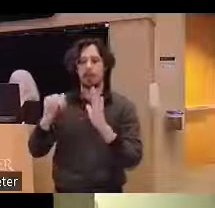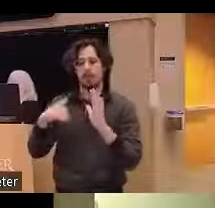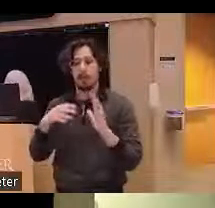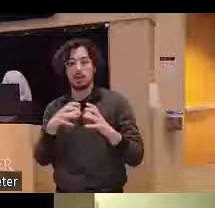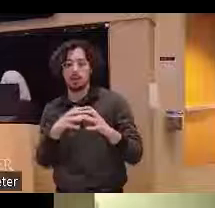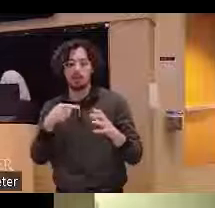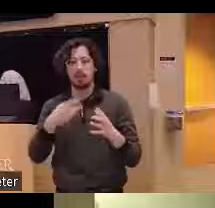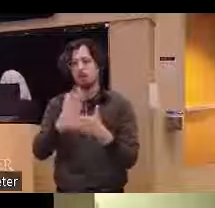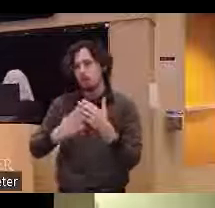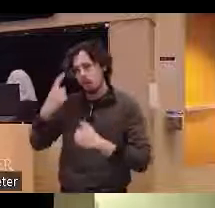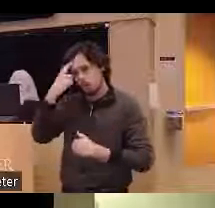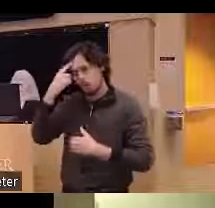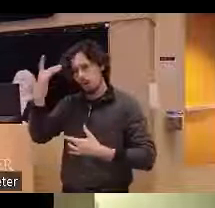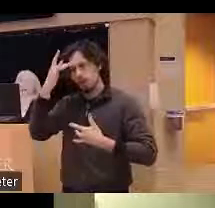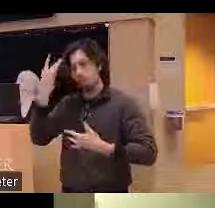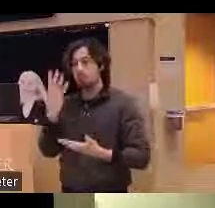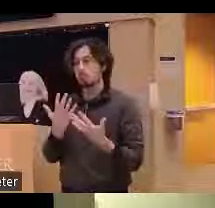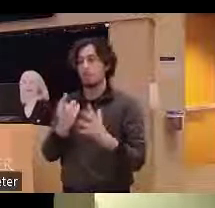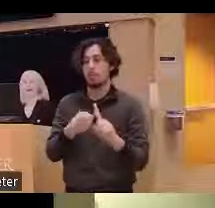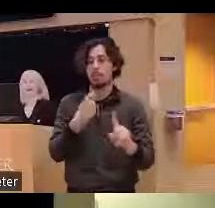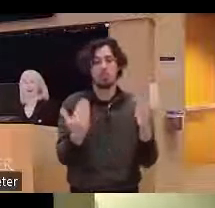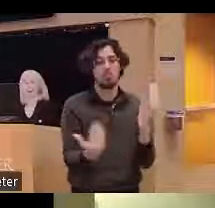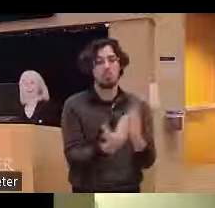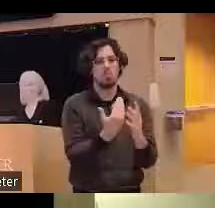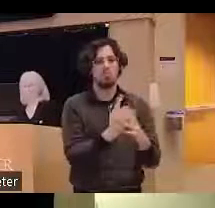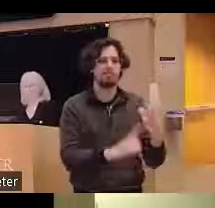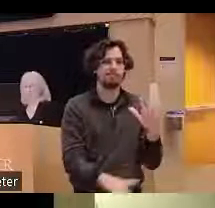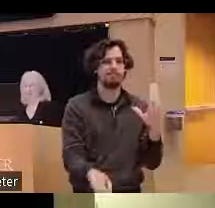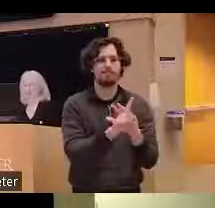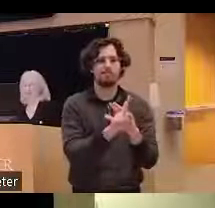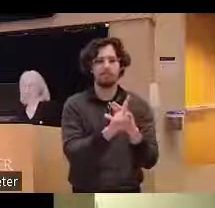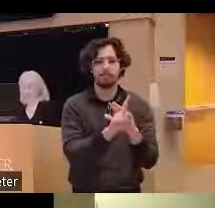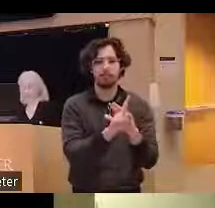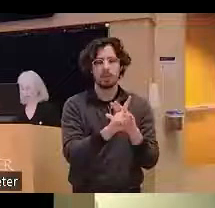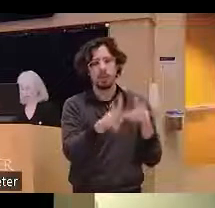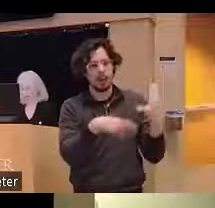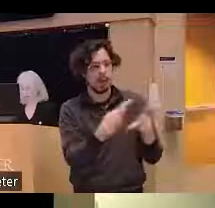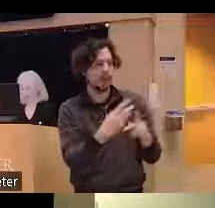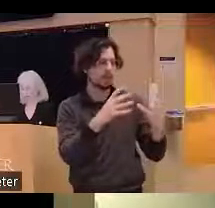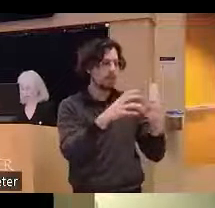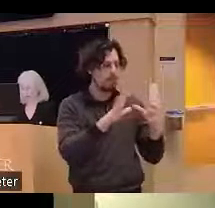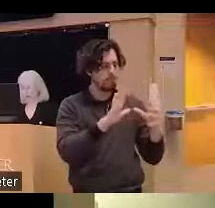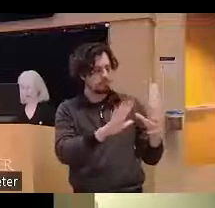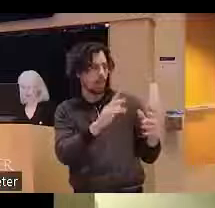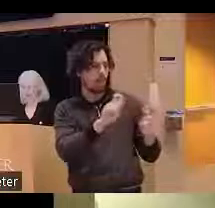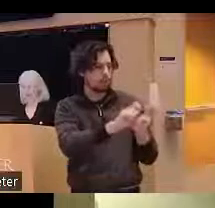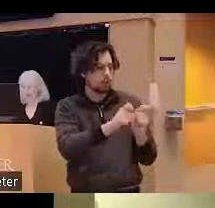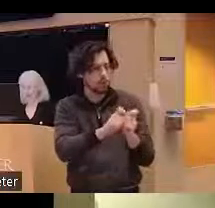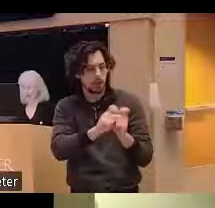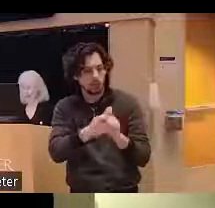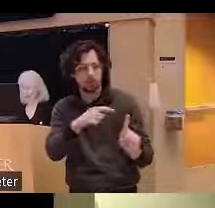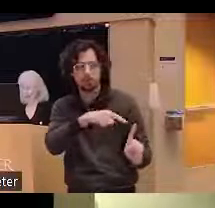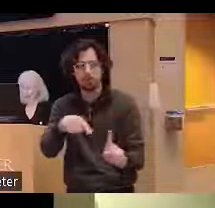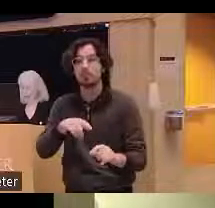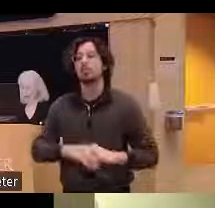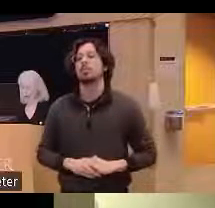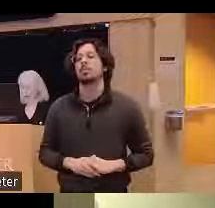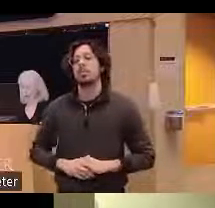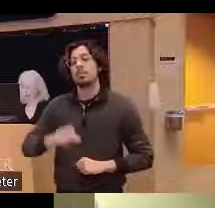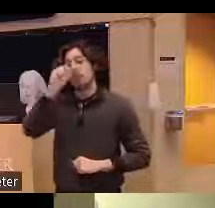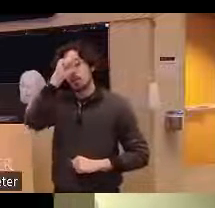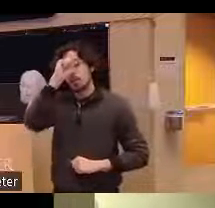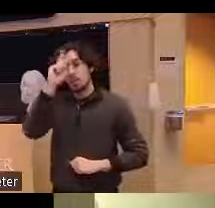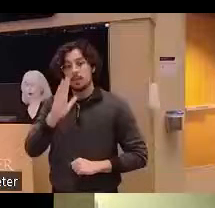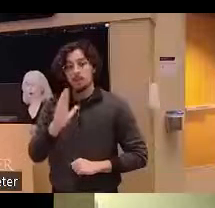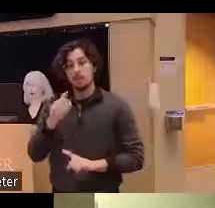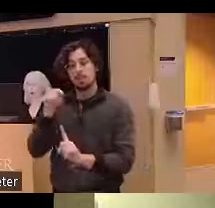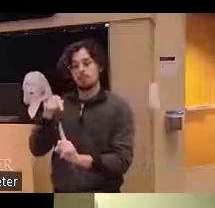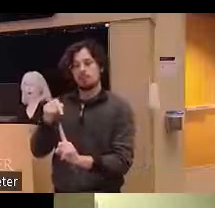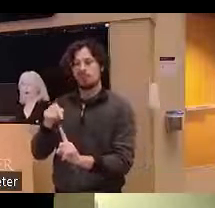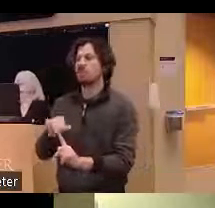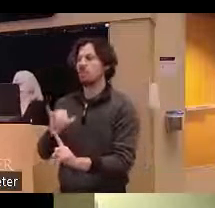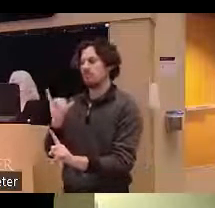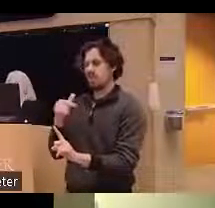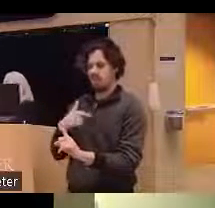diseases are from nule arising um types of cell mutation um in schizophrenia um as I said the